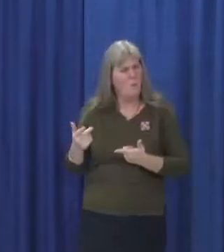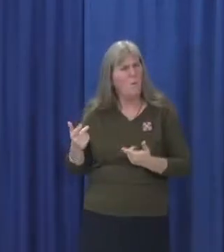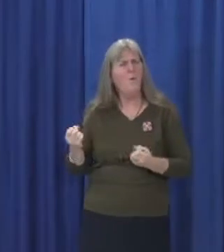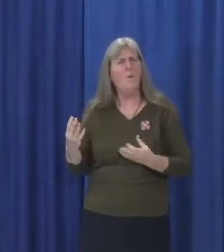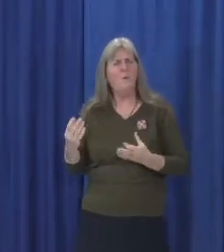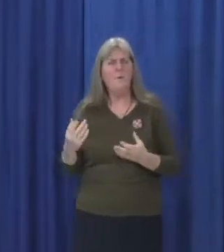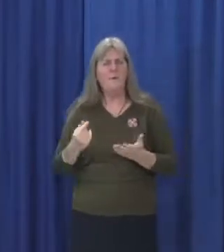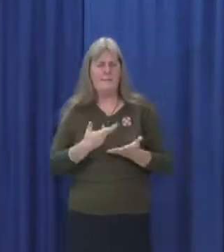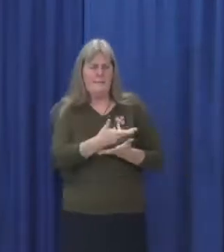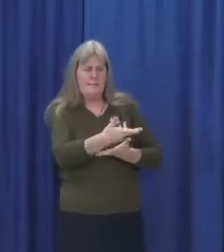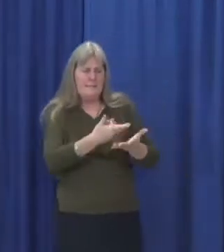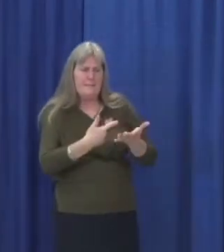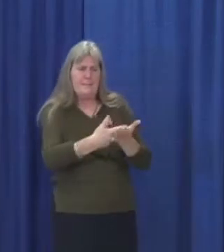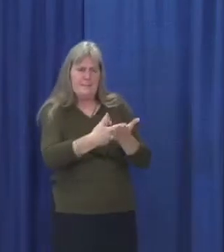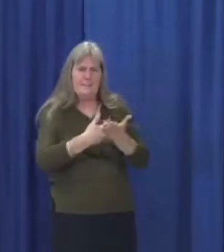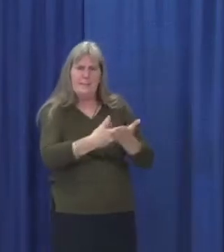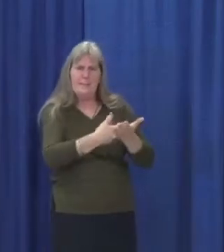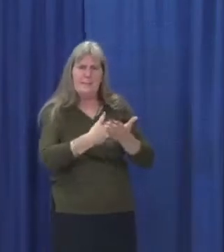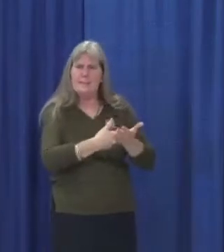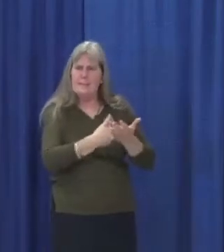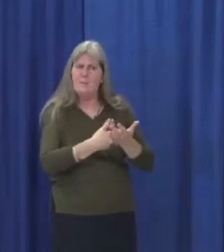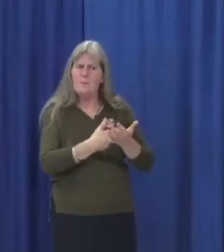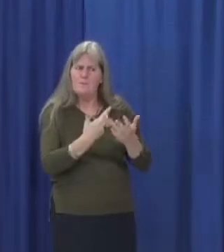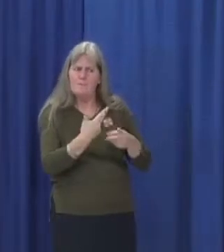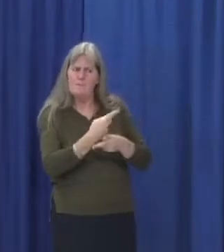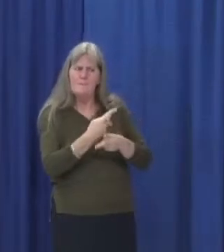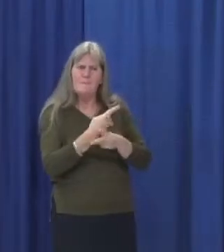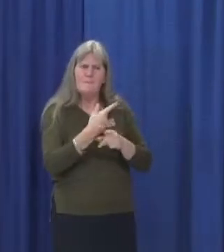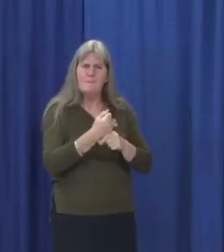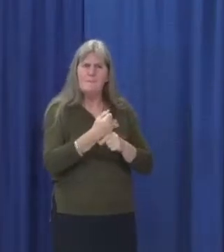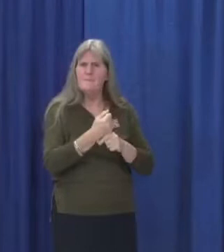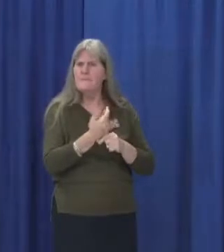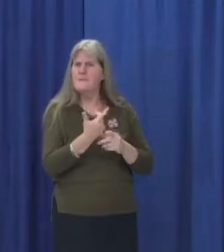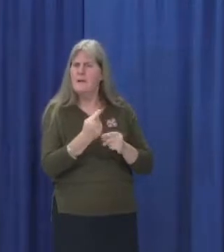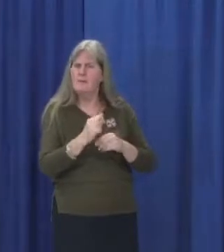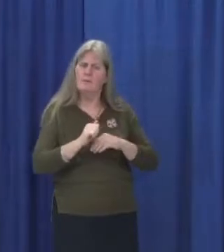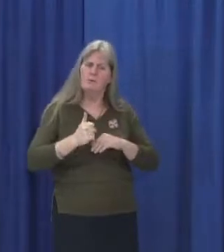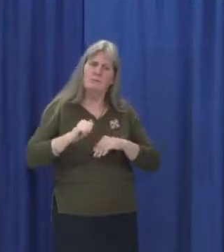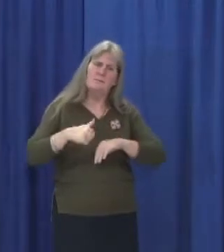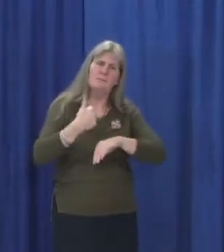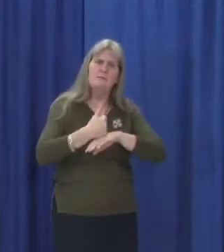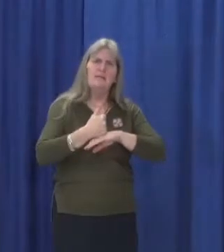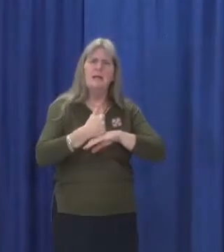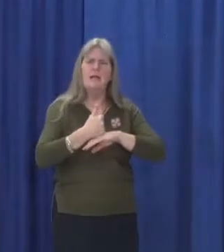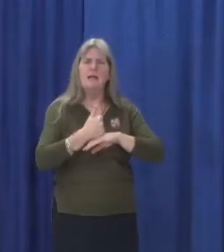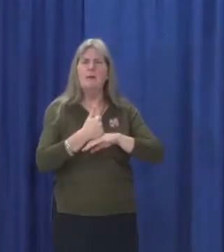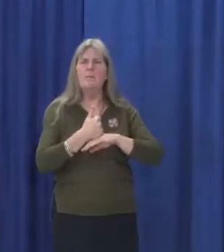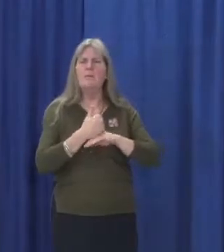conversations have been had and we need to implement them so